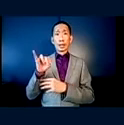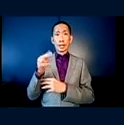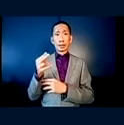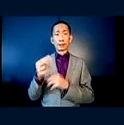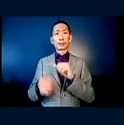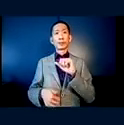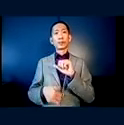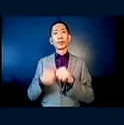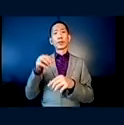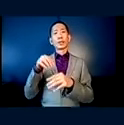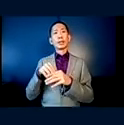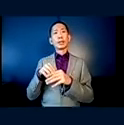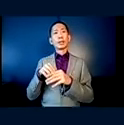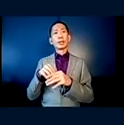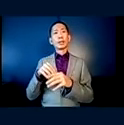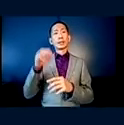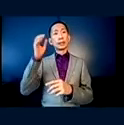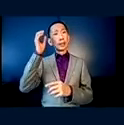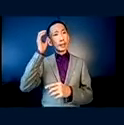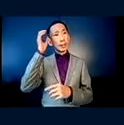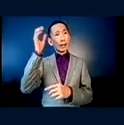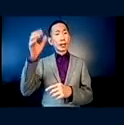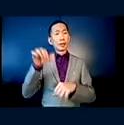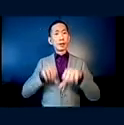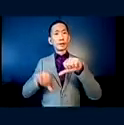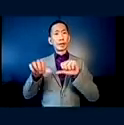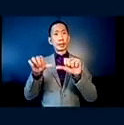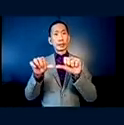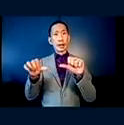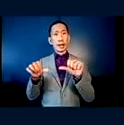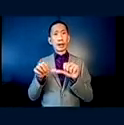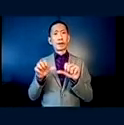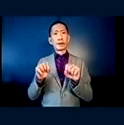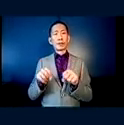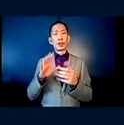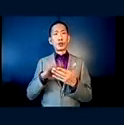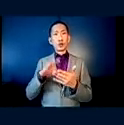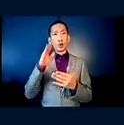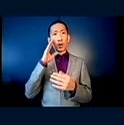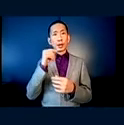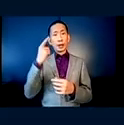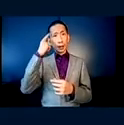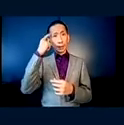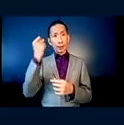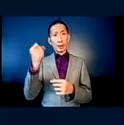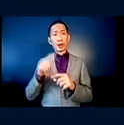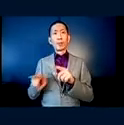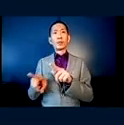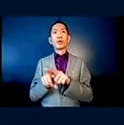AWARDS IN BEHAVIORAL AND SOCIAL SCIENCE AT NIH ARE IN COGNITIVE SCIENCE AREA OF INTENTIONALLY